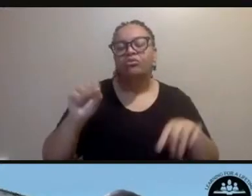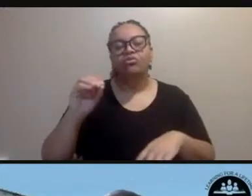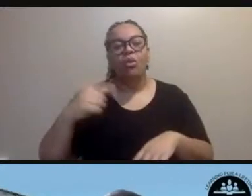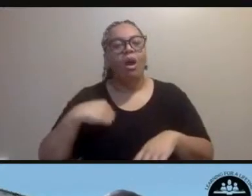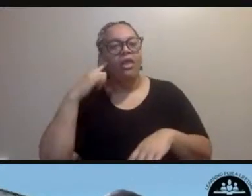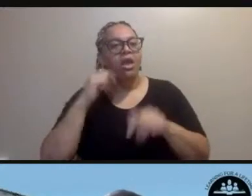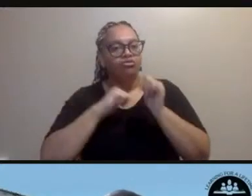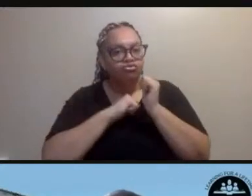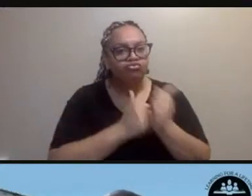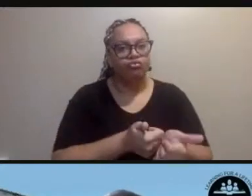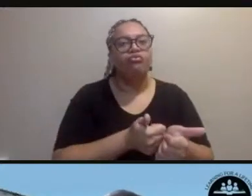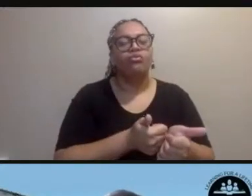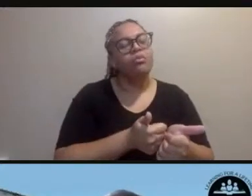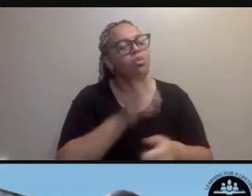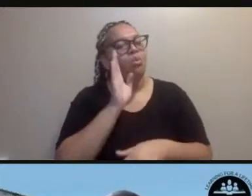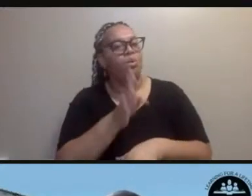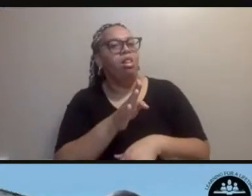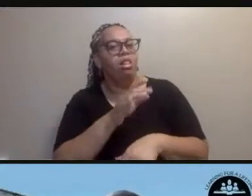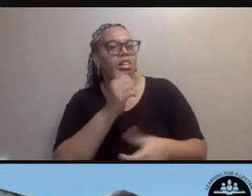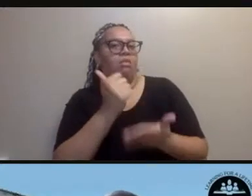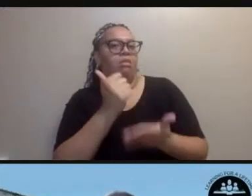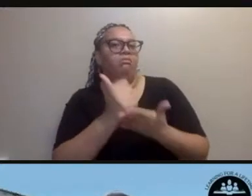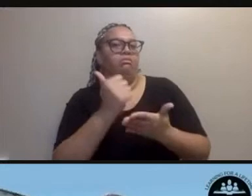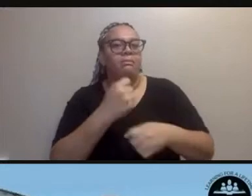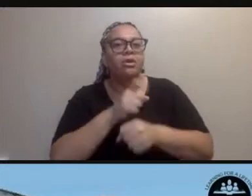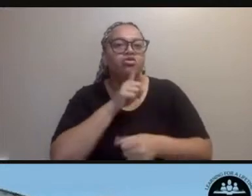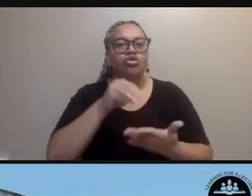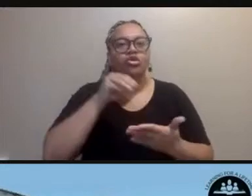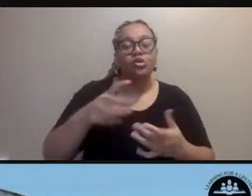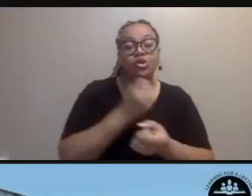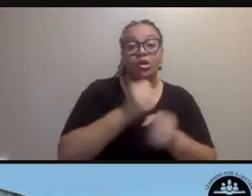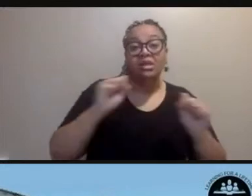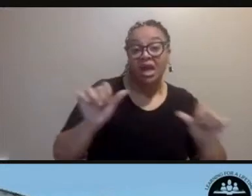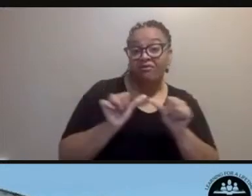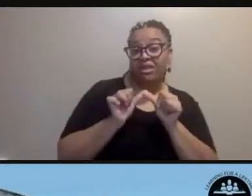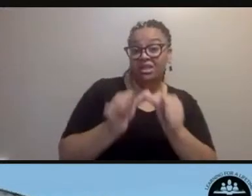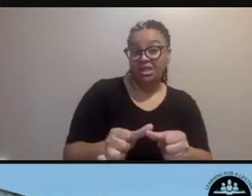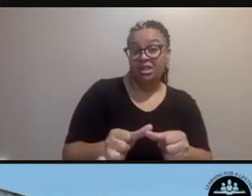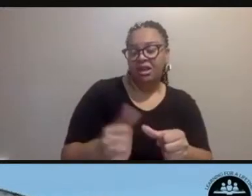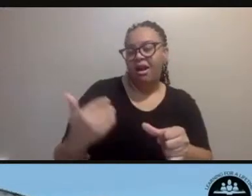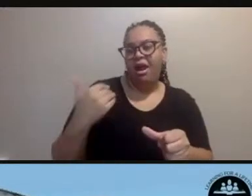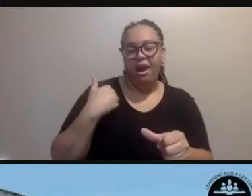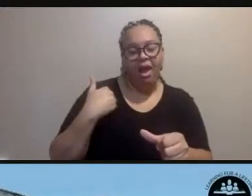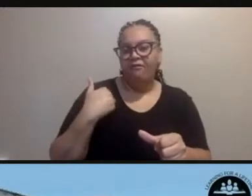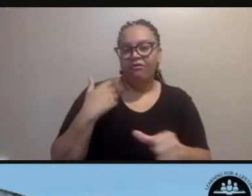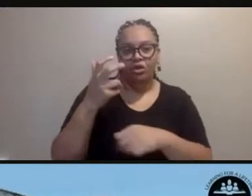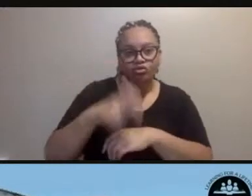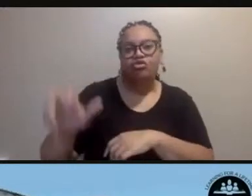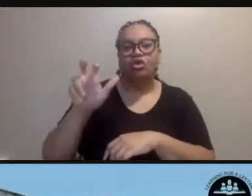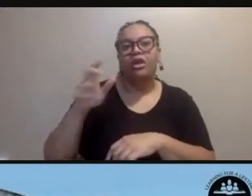THE JOURNEY OF STUDENT SUCCESS. WE CAN'T AFFORD IT BROKE OFF TRACK AND I THINK THESE STEPS